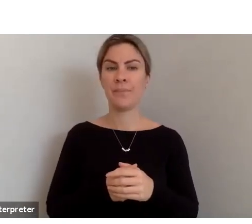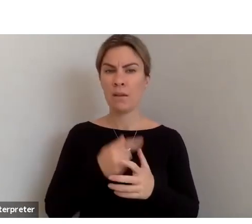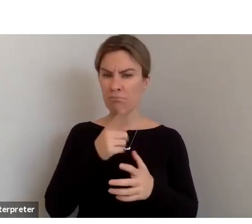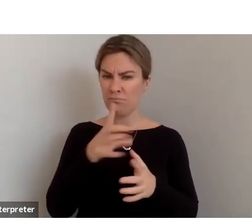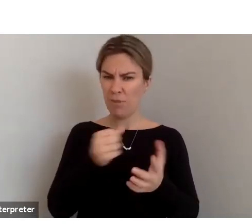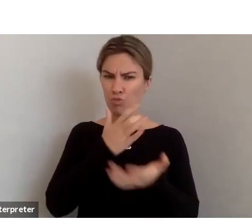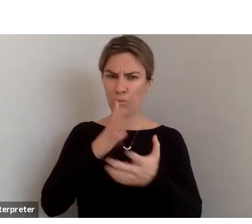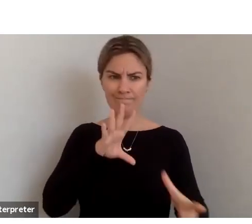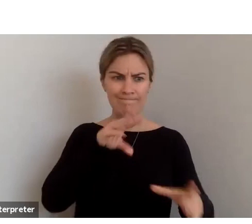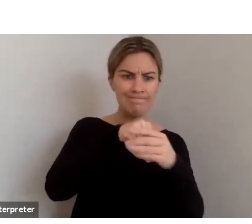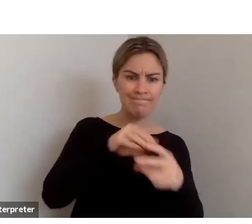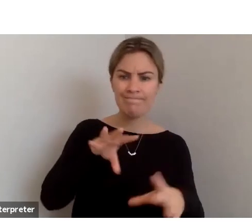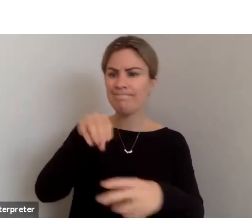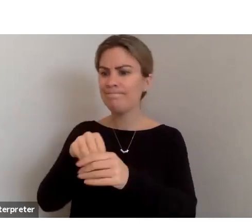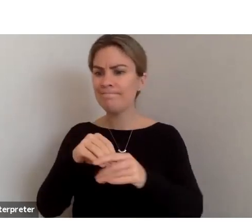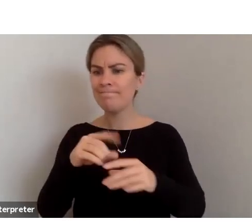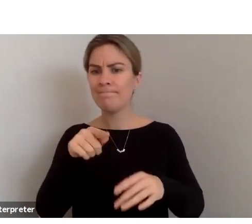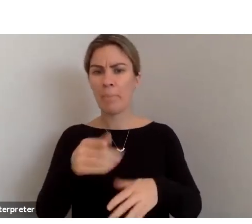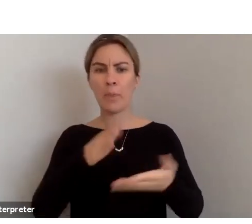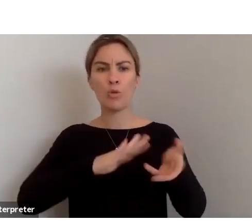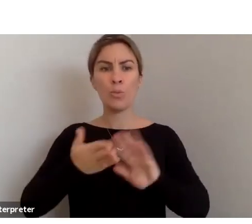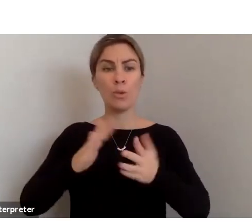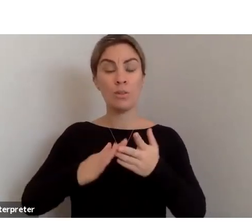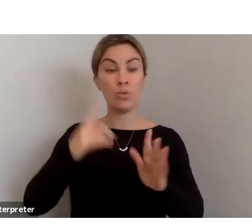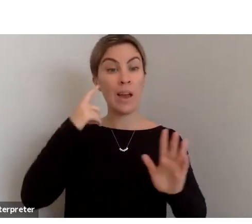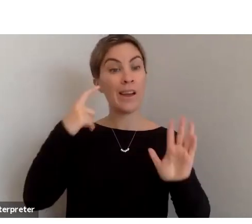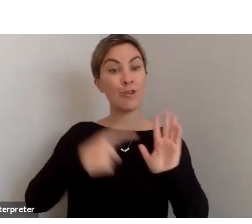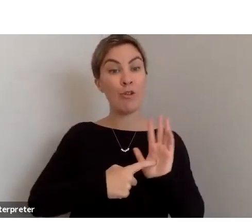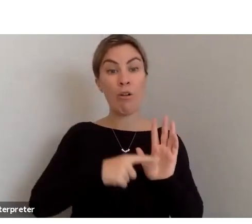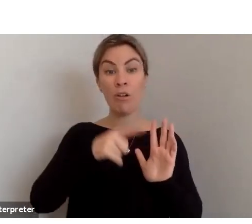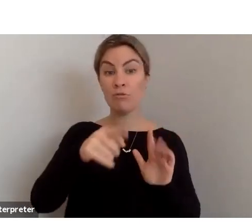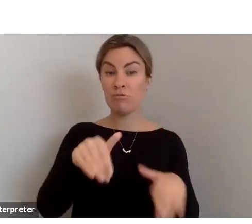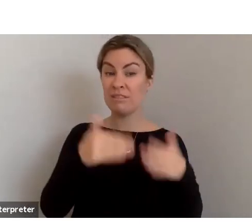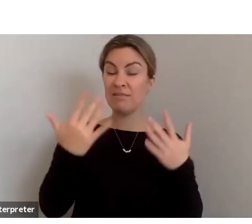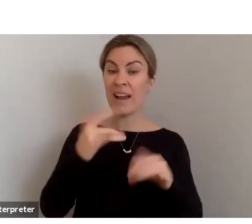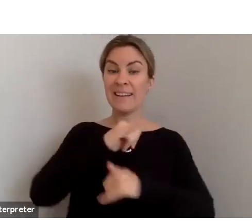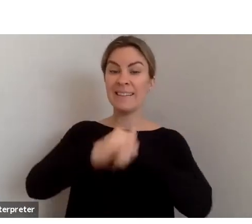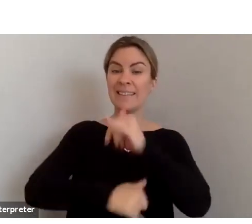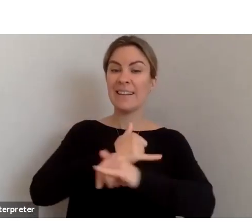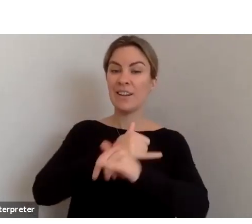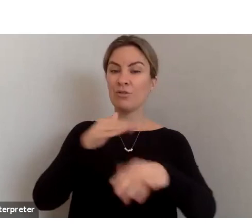International Day of people with this ability and global